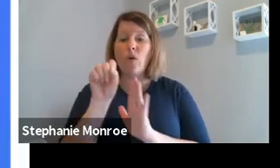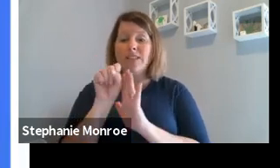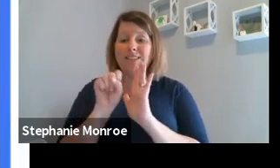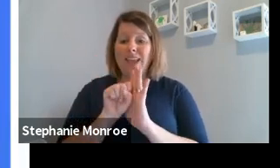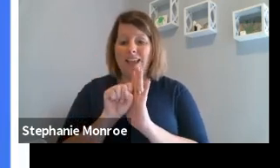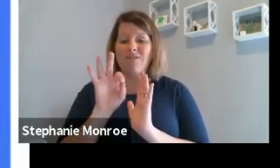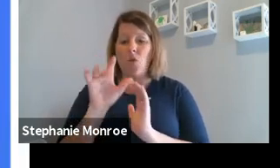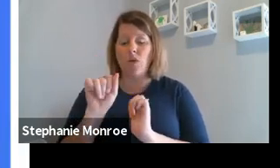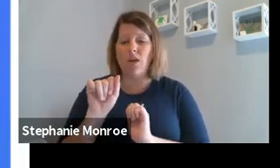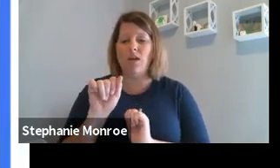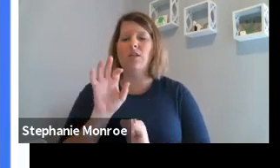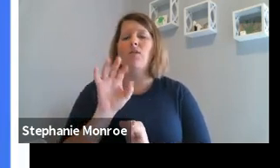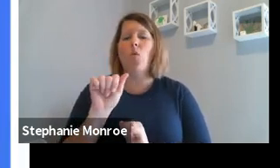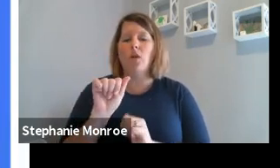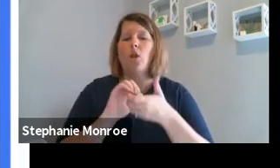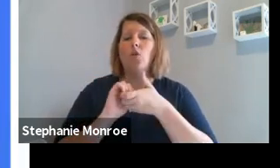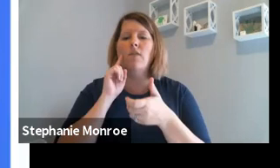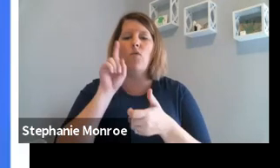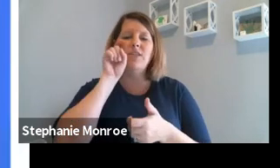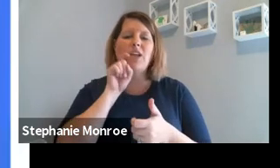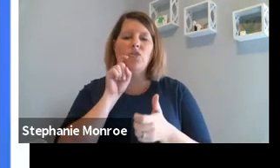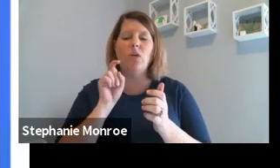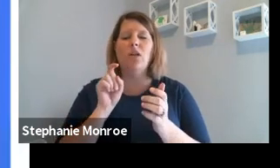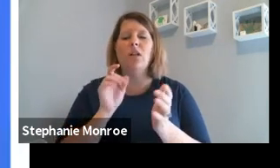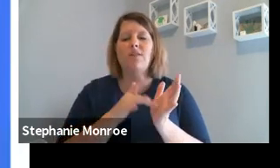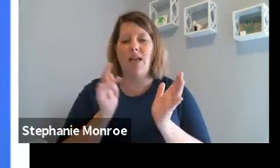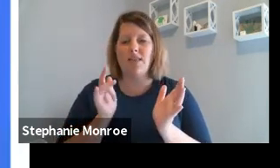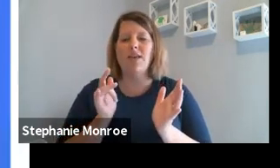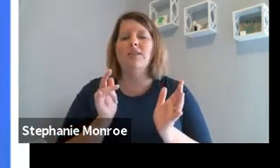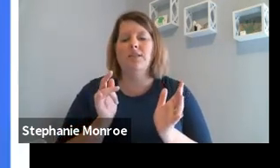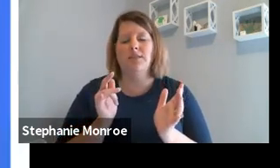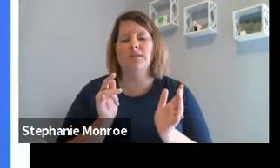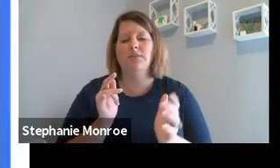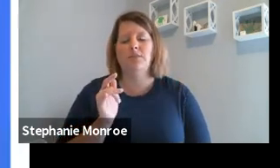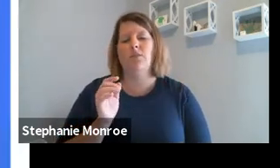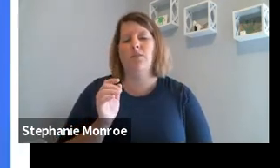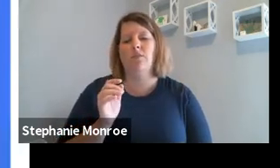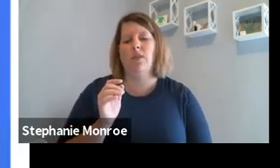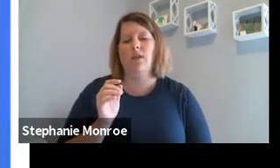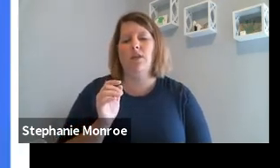the Florida Coalition for sexual Abuse. which stands for the Florida Coalition Against Sexual Abuse, the phone number is